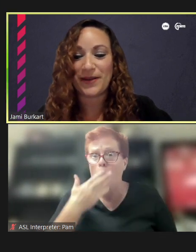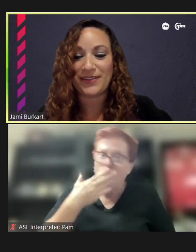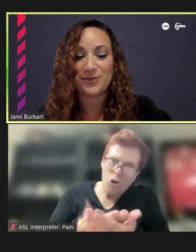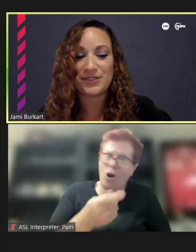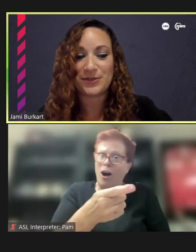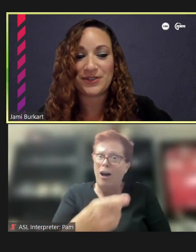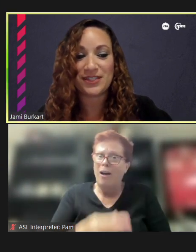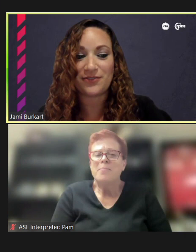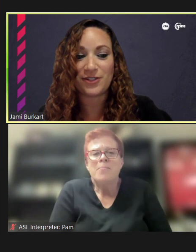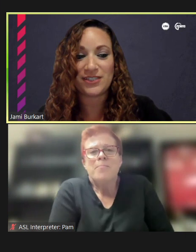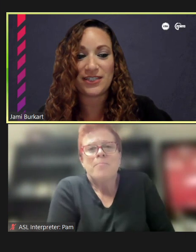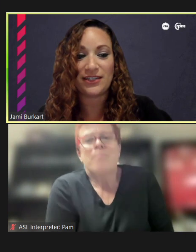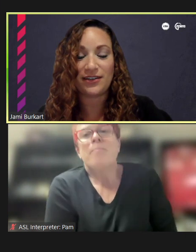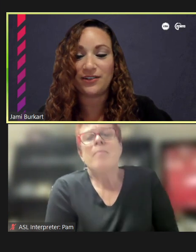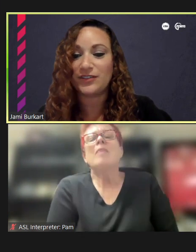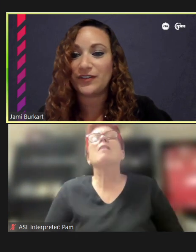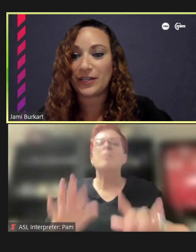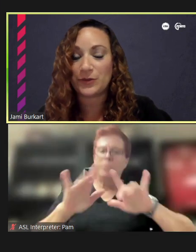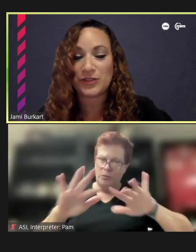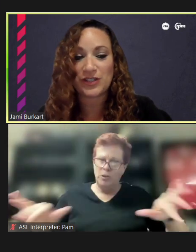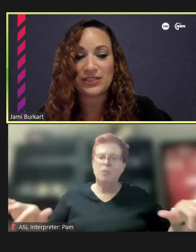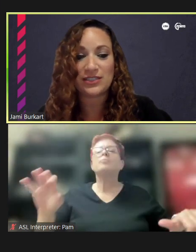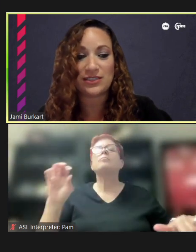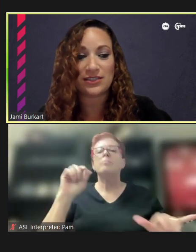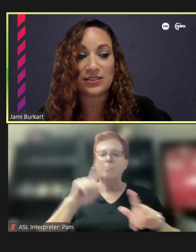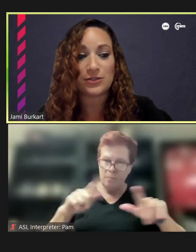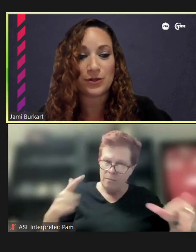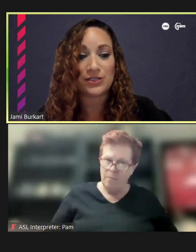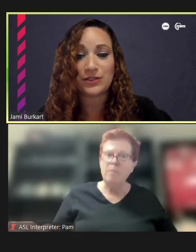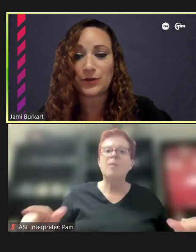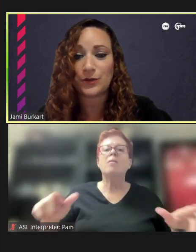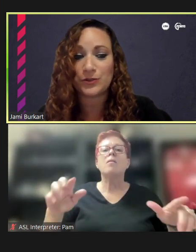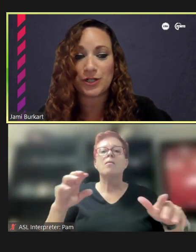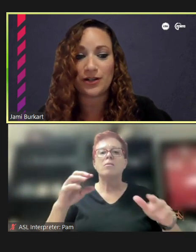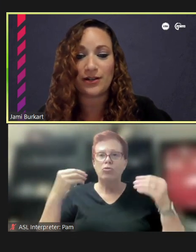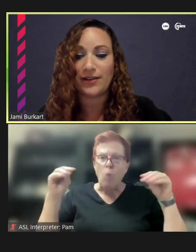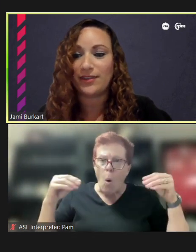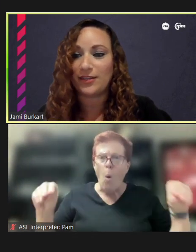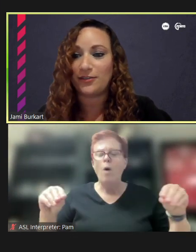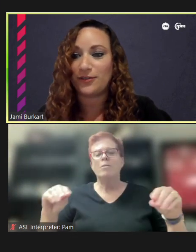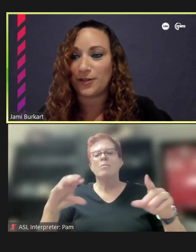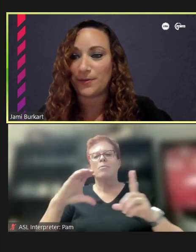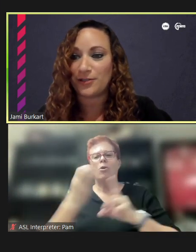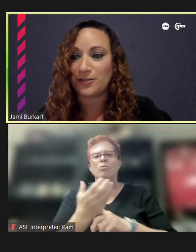you, Matthew. So the diversity of the languages, the stores, the culture, thank you very much.